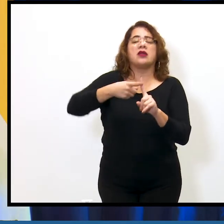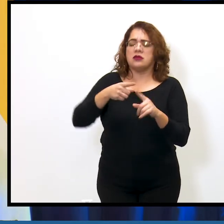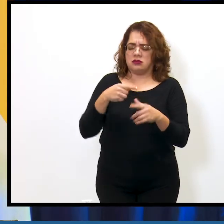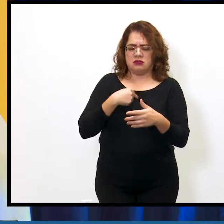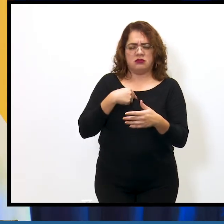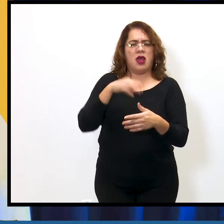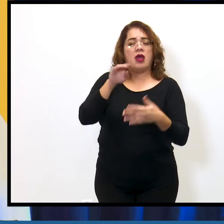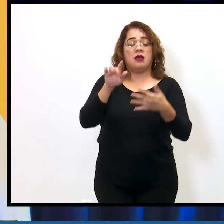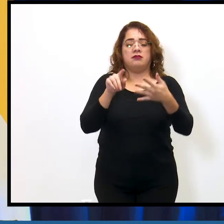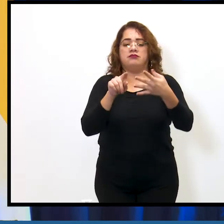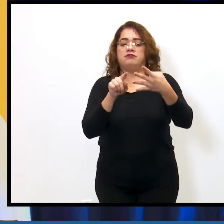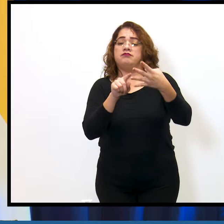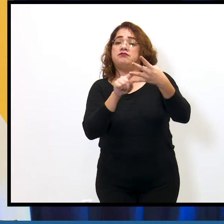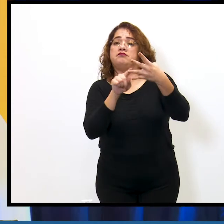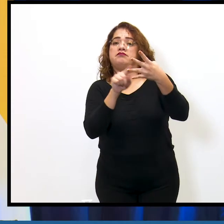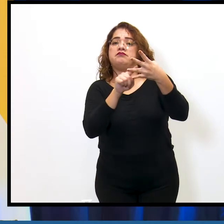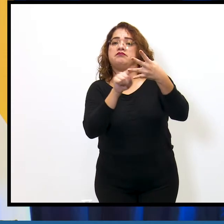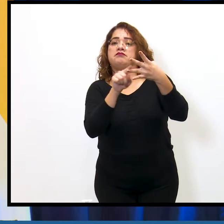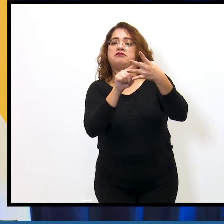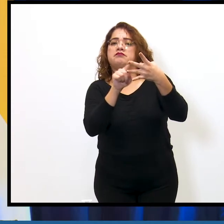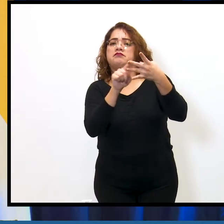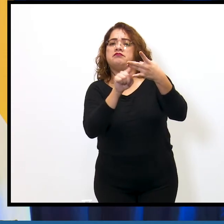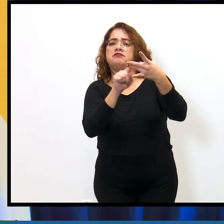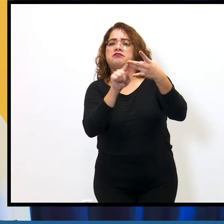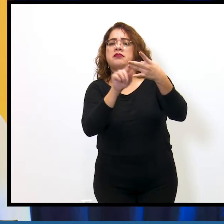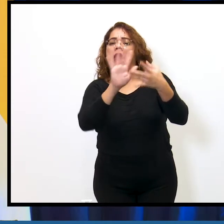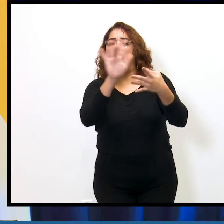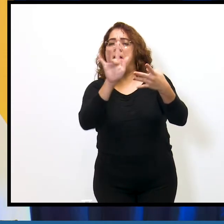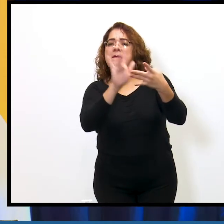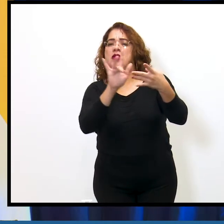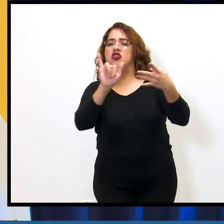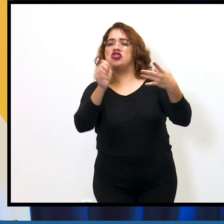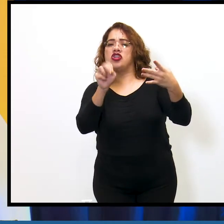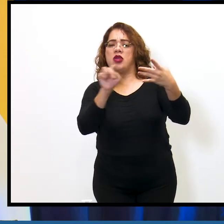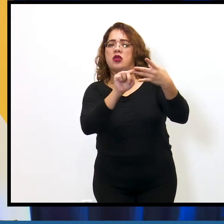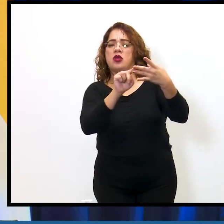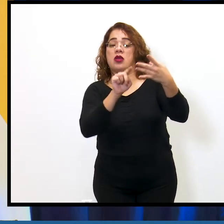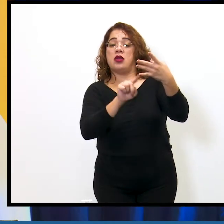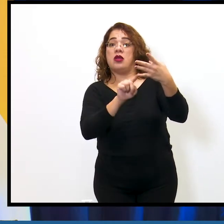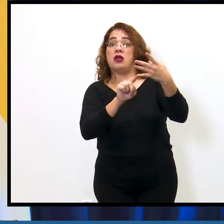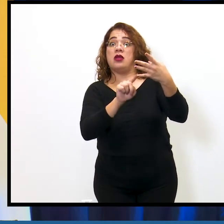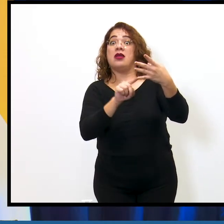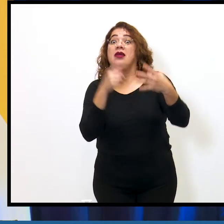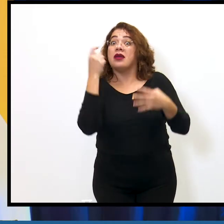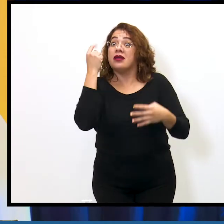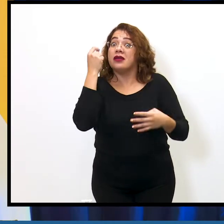mid to end of January and if you compound that holiday with then, what may happen on